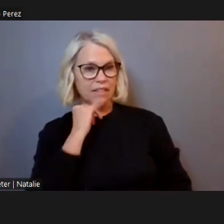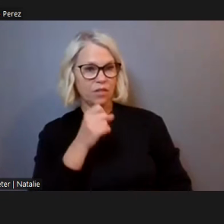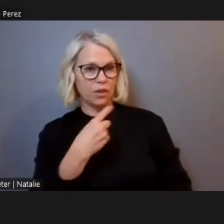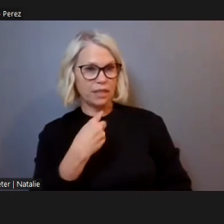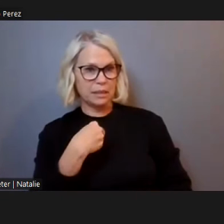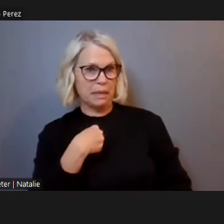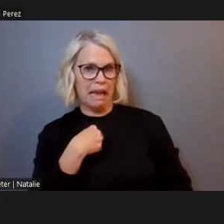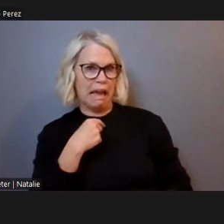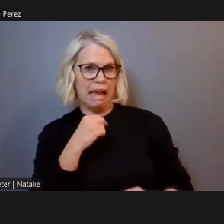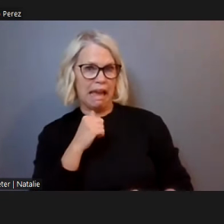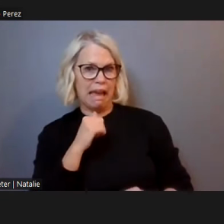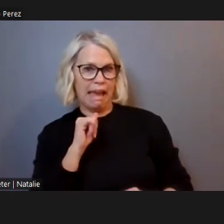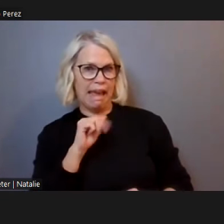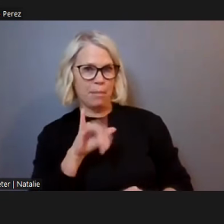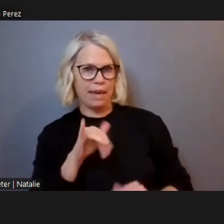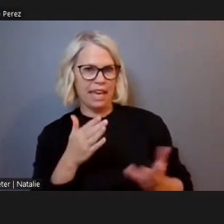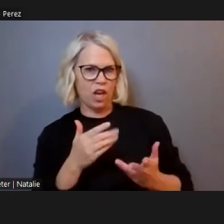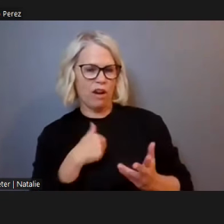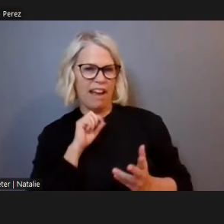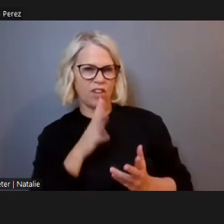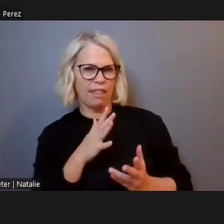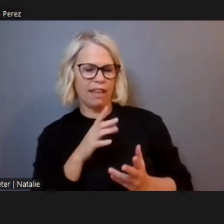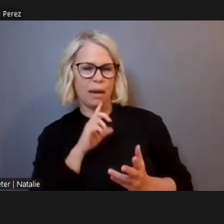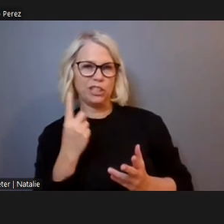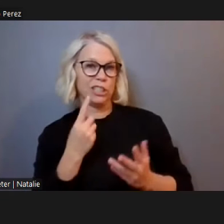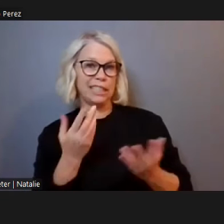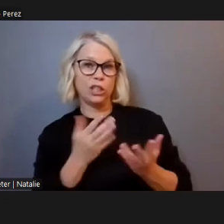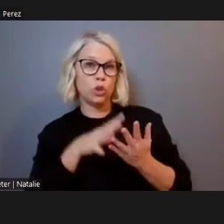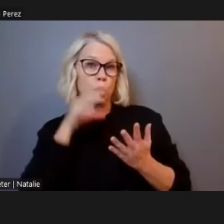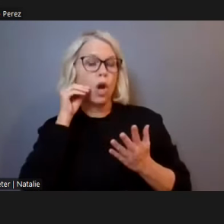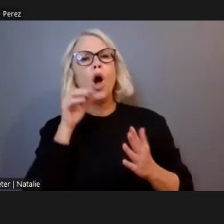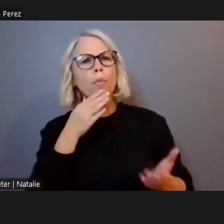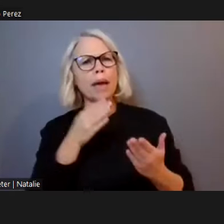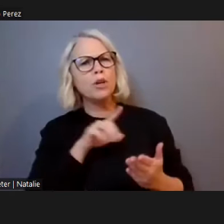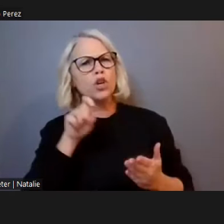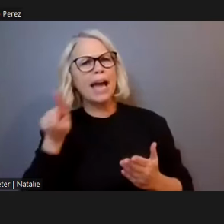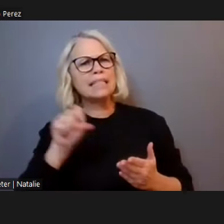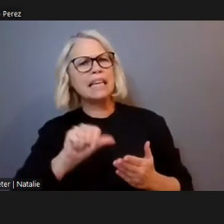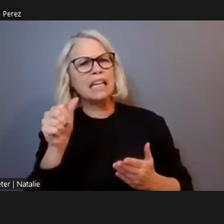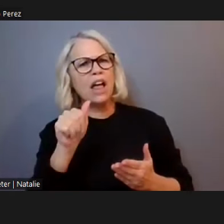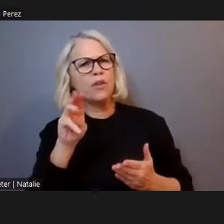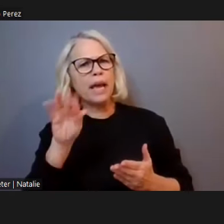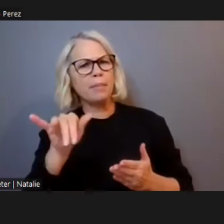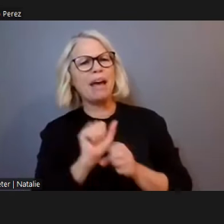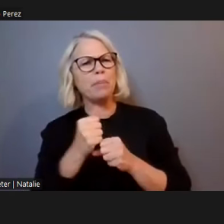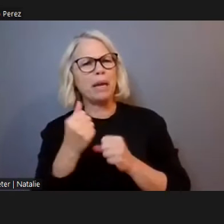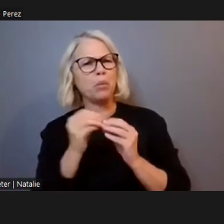I am really just here to learn, oh, maybe you are asking the other Amy, that makes sense.